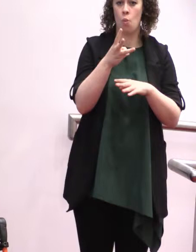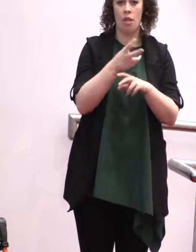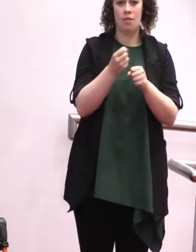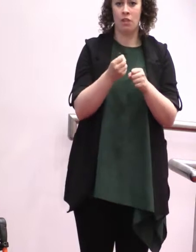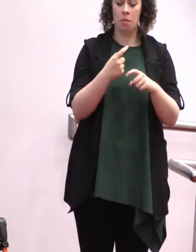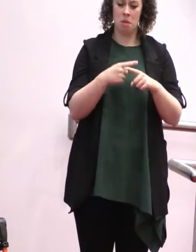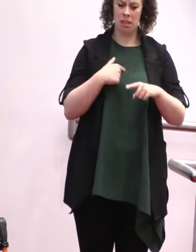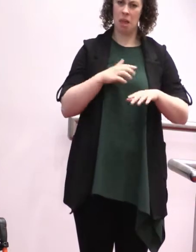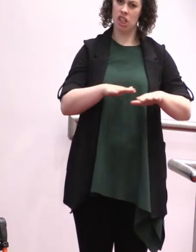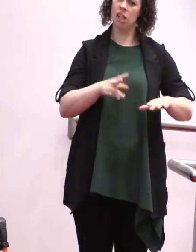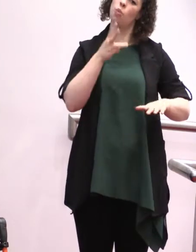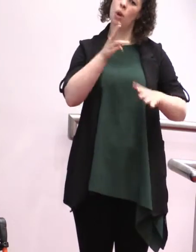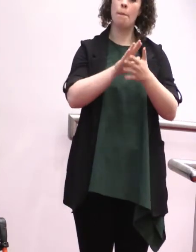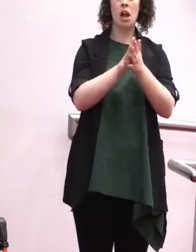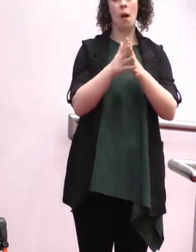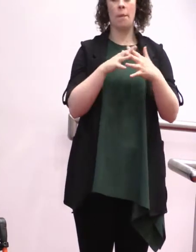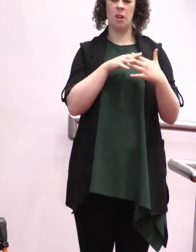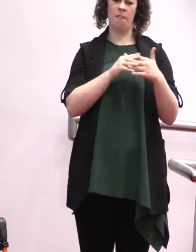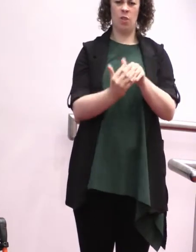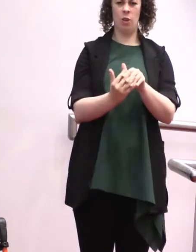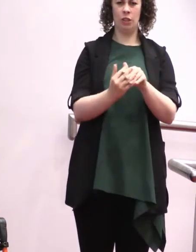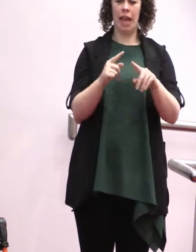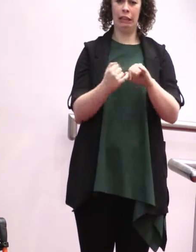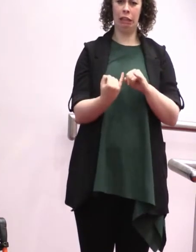be confused by .